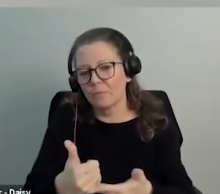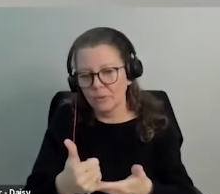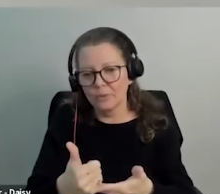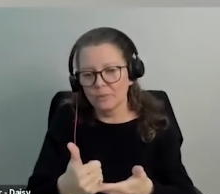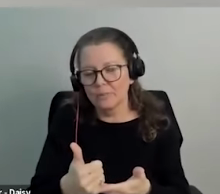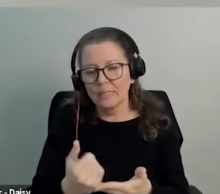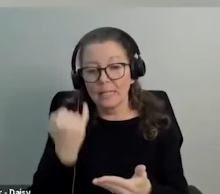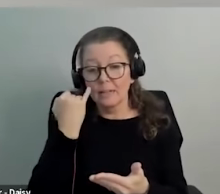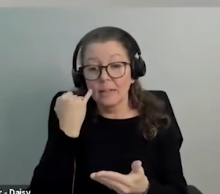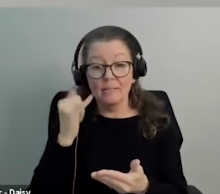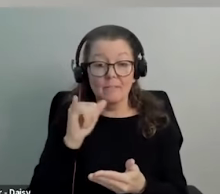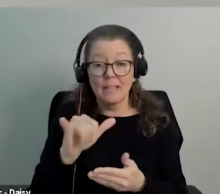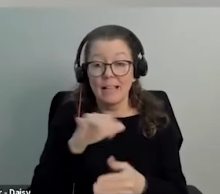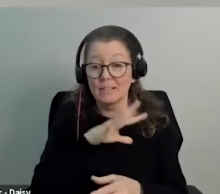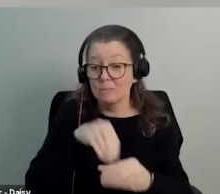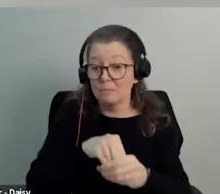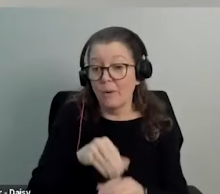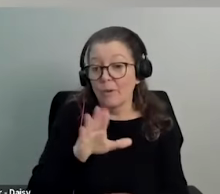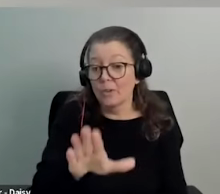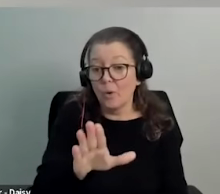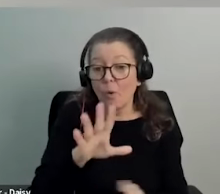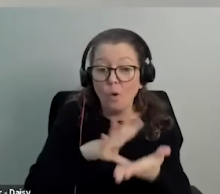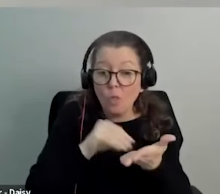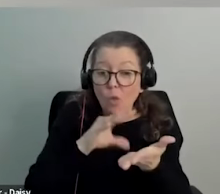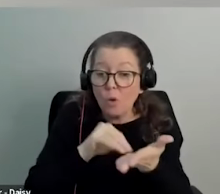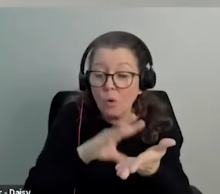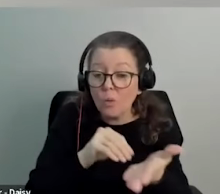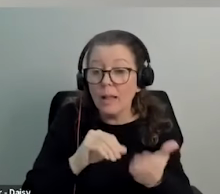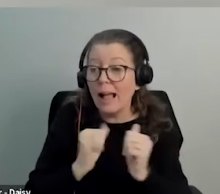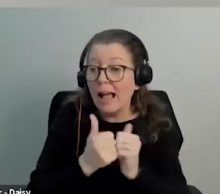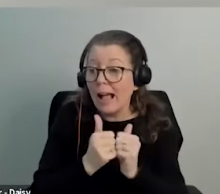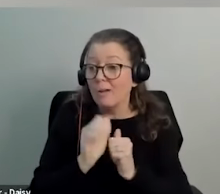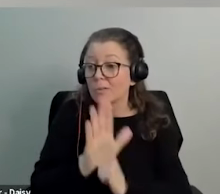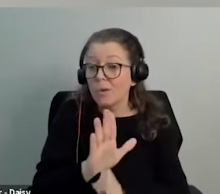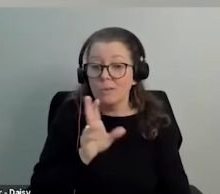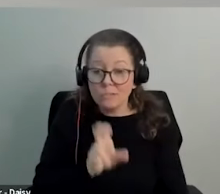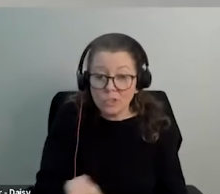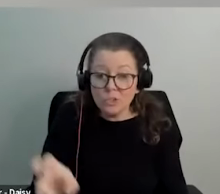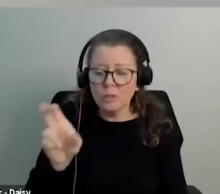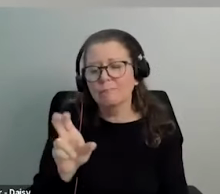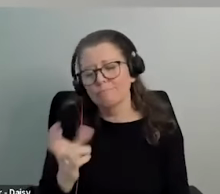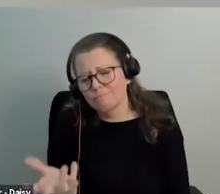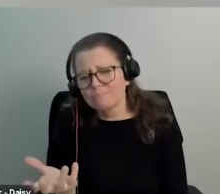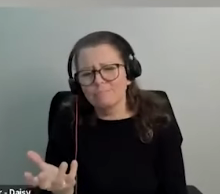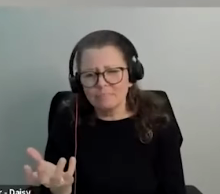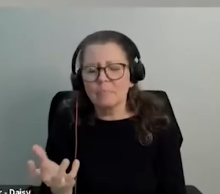of your learning journey of understanding more in this field and will help you actually the actual concepts you learned